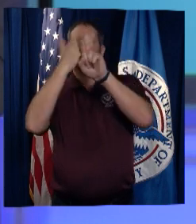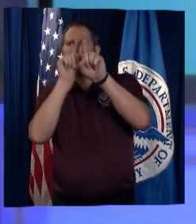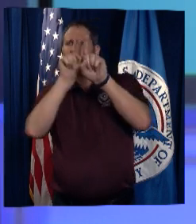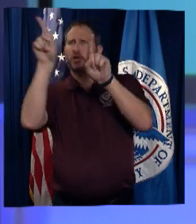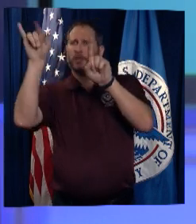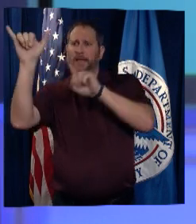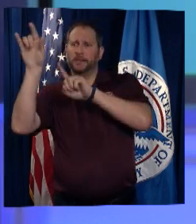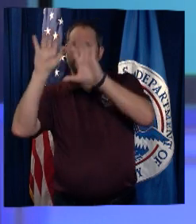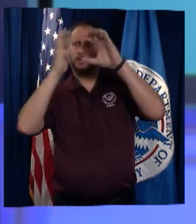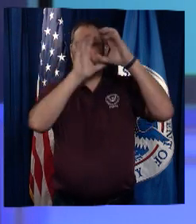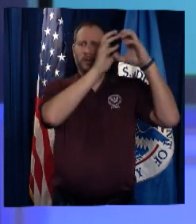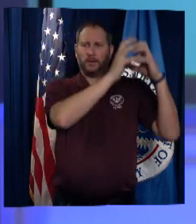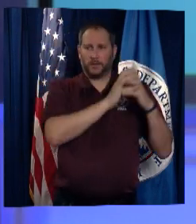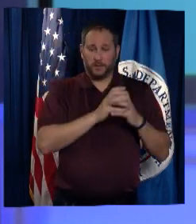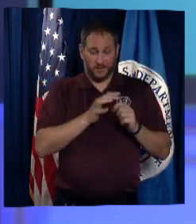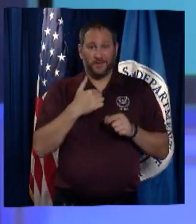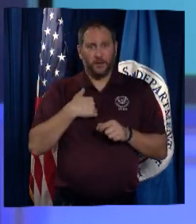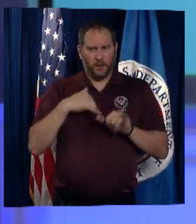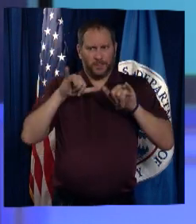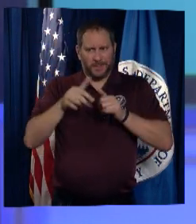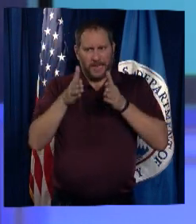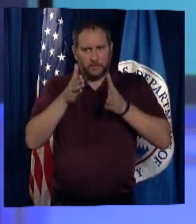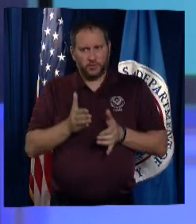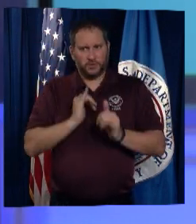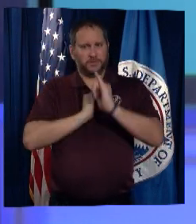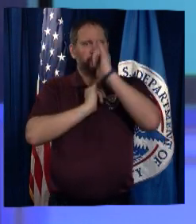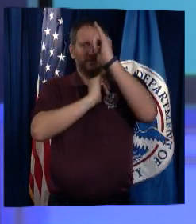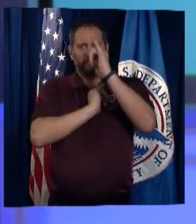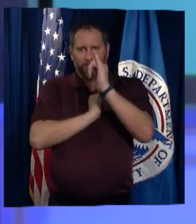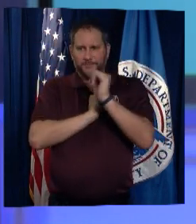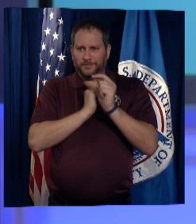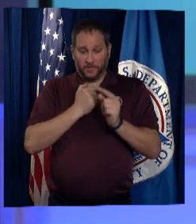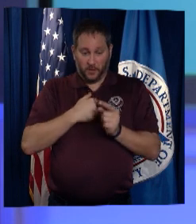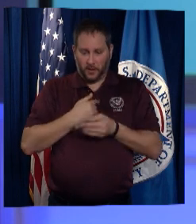Maybe have one foot in in your constellation and another foot in